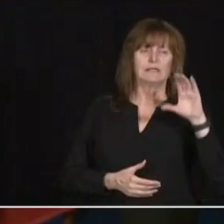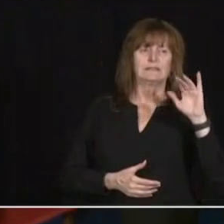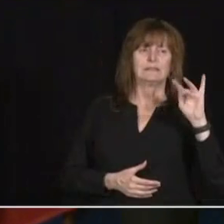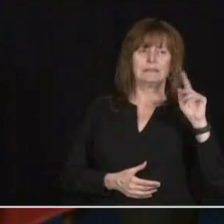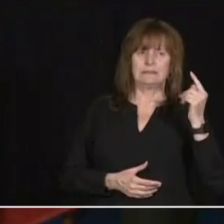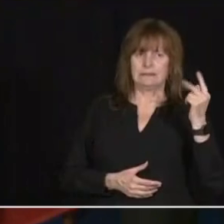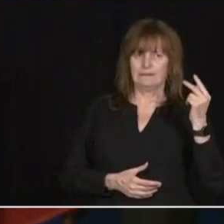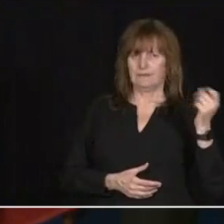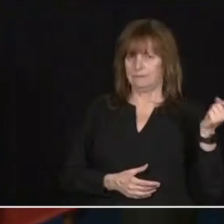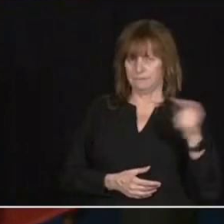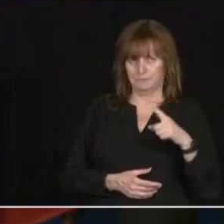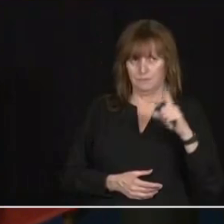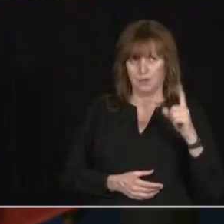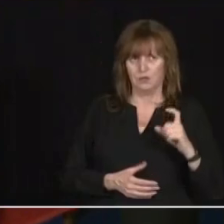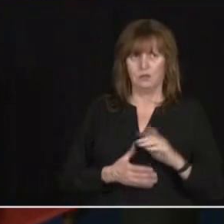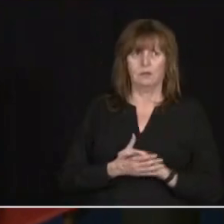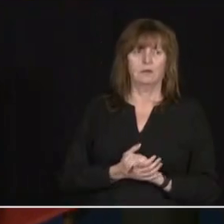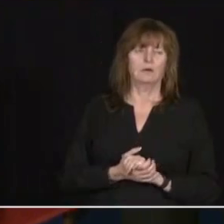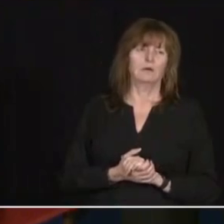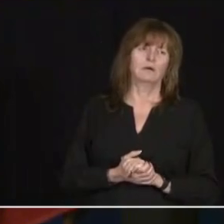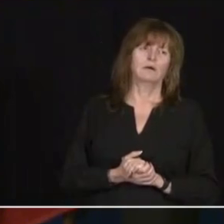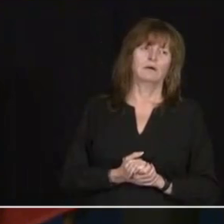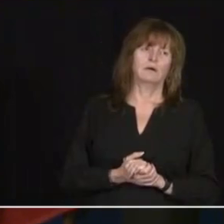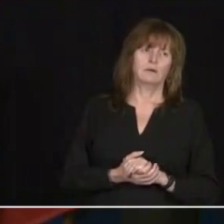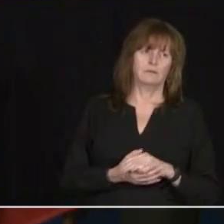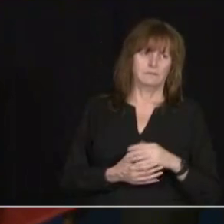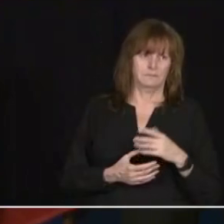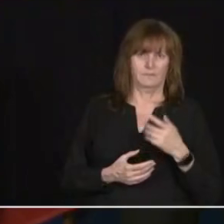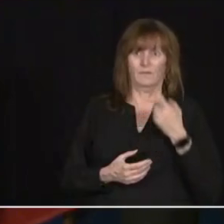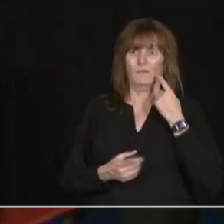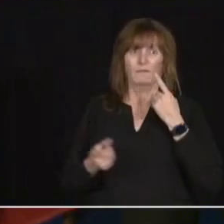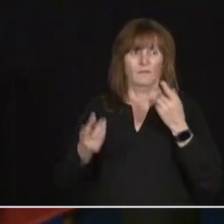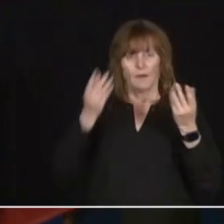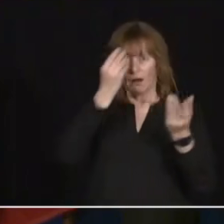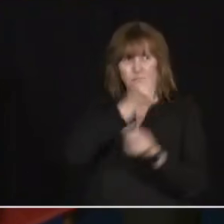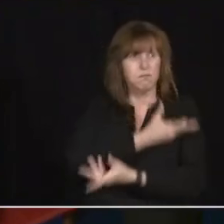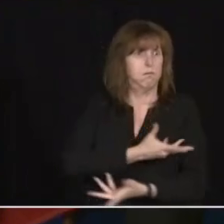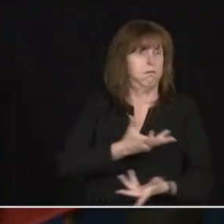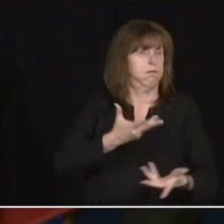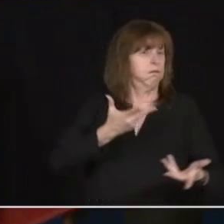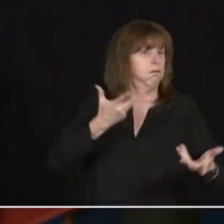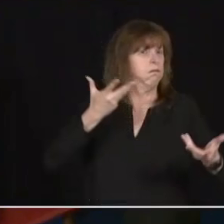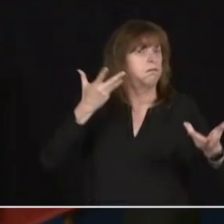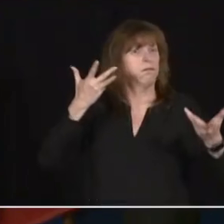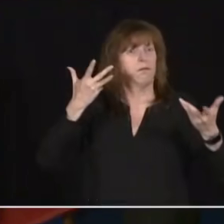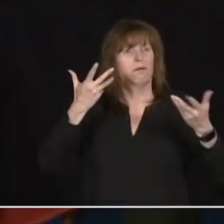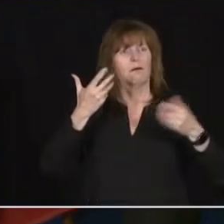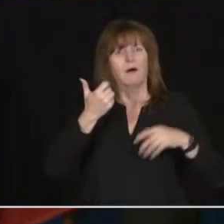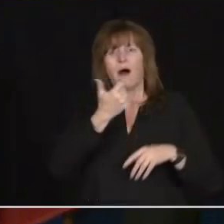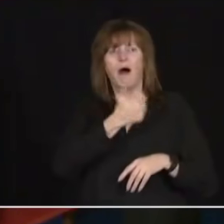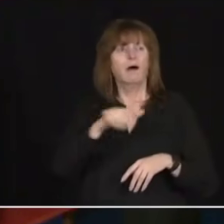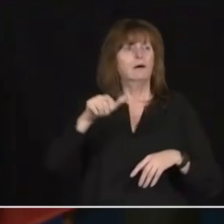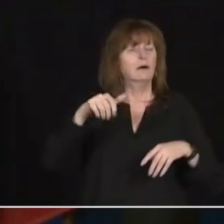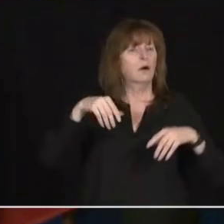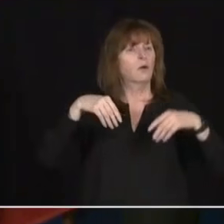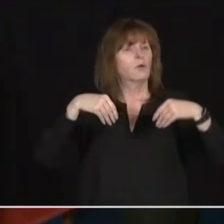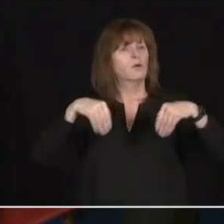Hi, Premier. Hi, Cynthia. This is a big announcement that all retail stores with a street